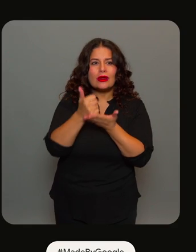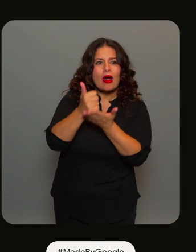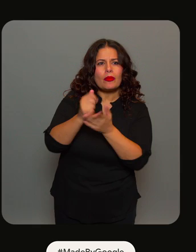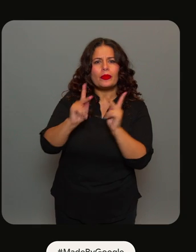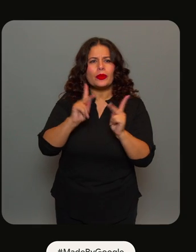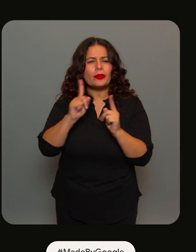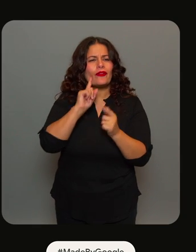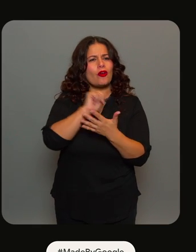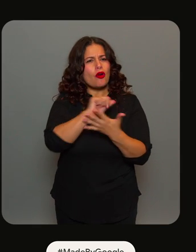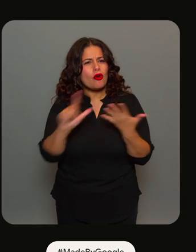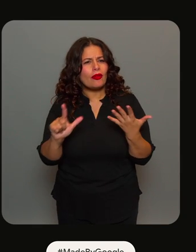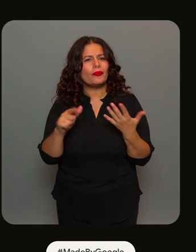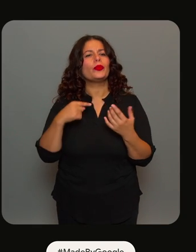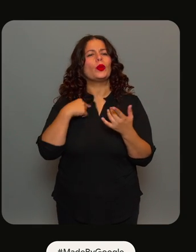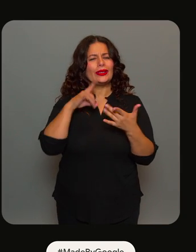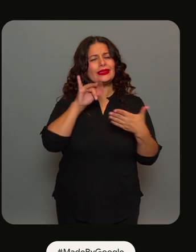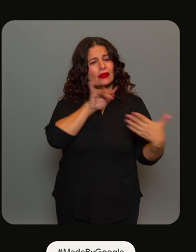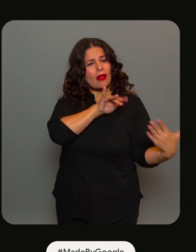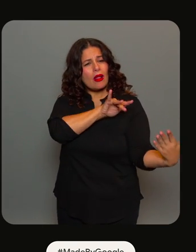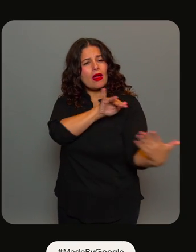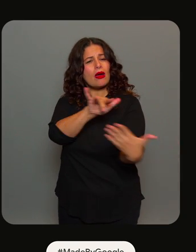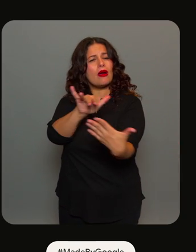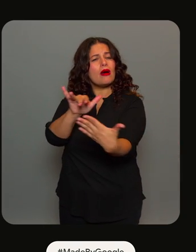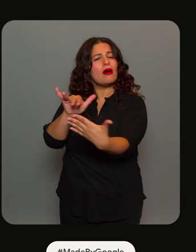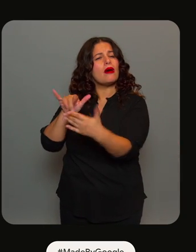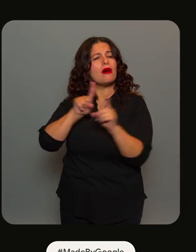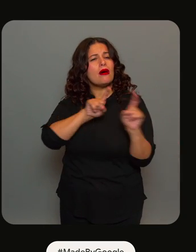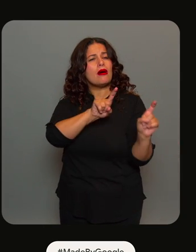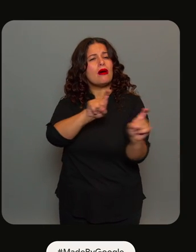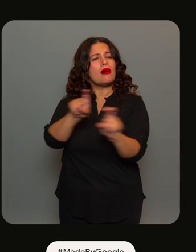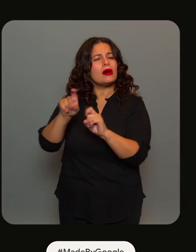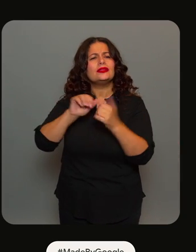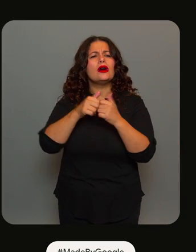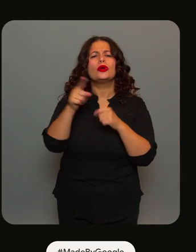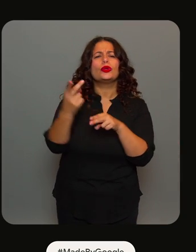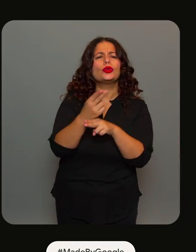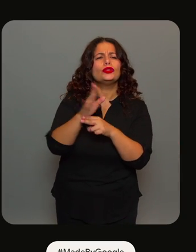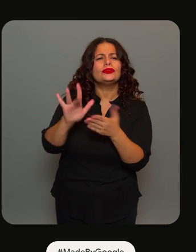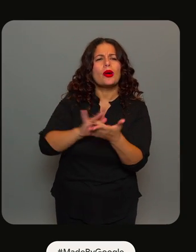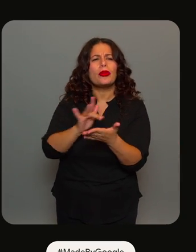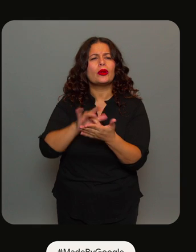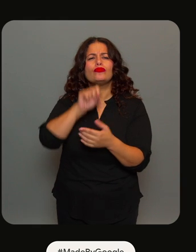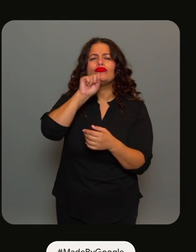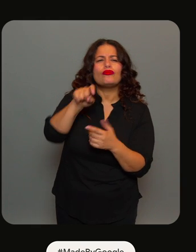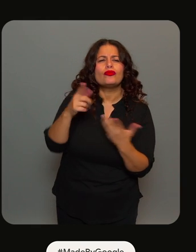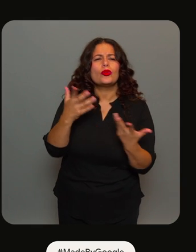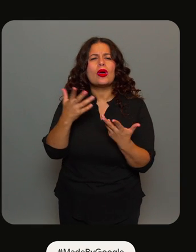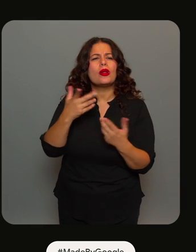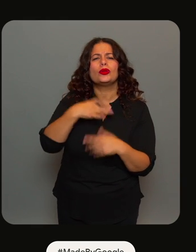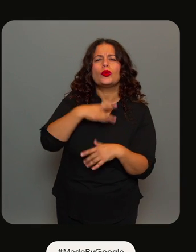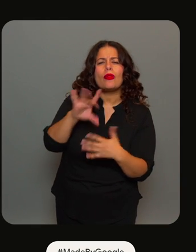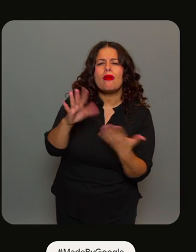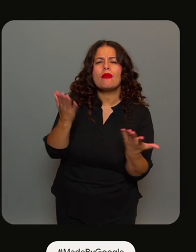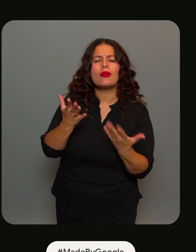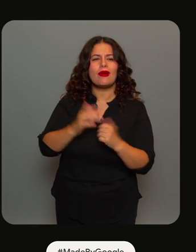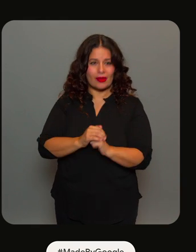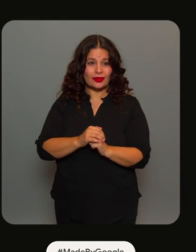We spent a lot of time talking to people about how they use their tablets, and what they love and don't love about them.